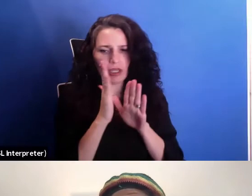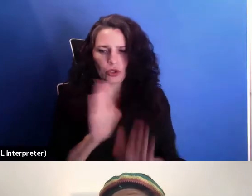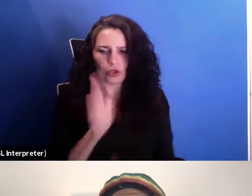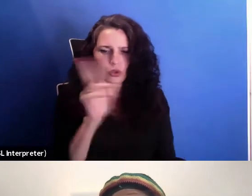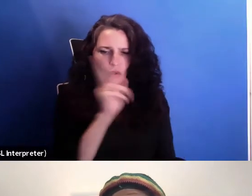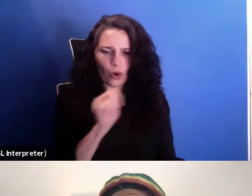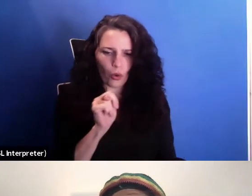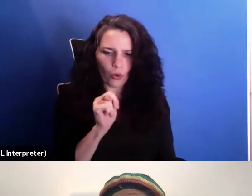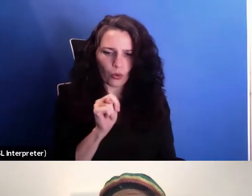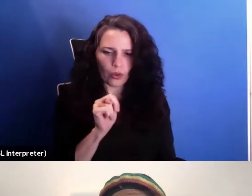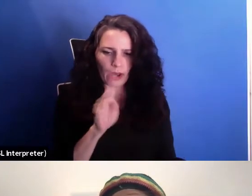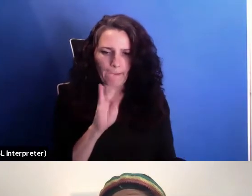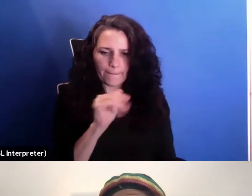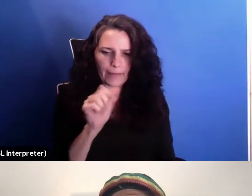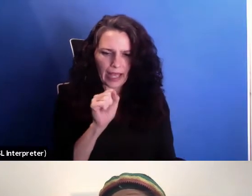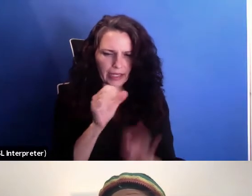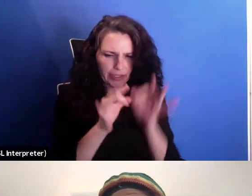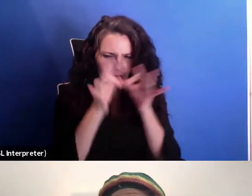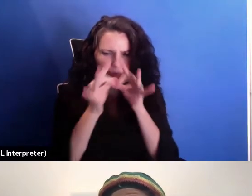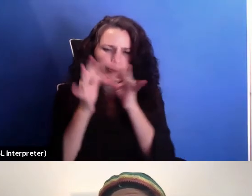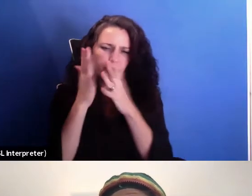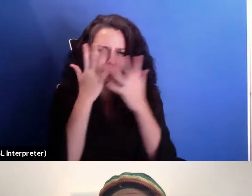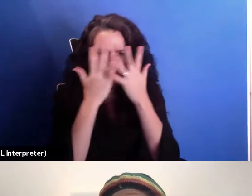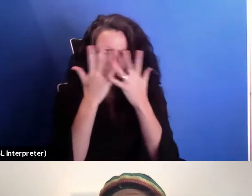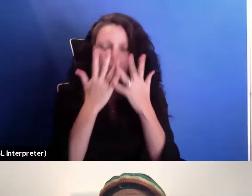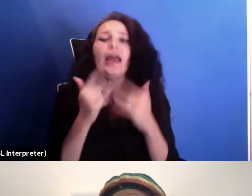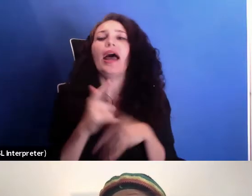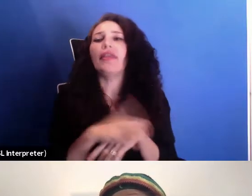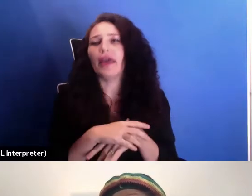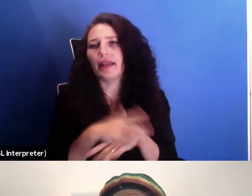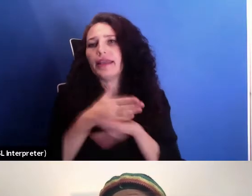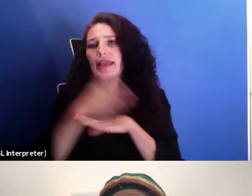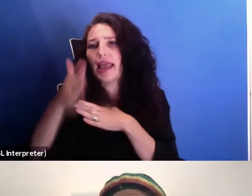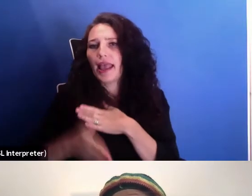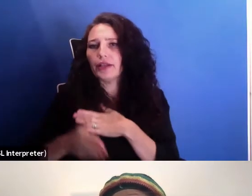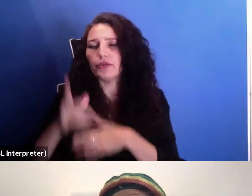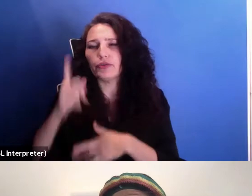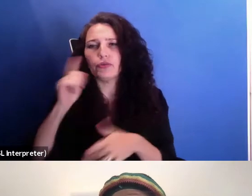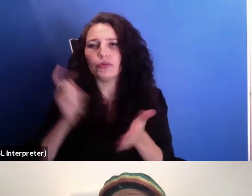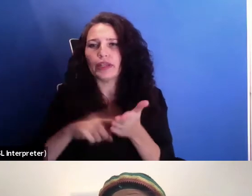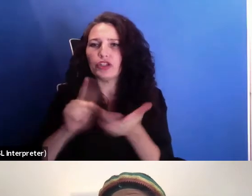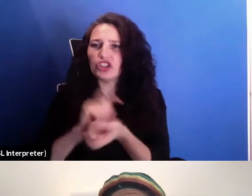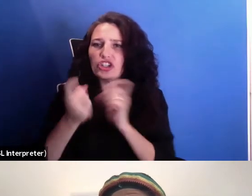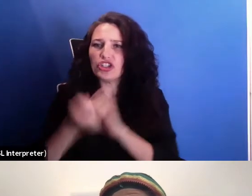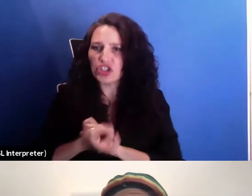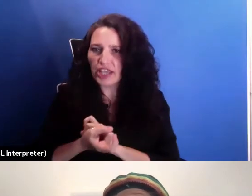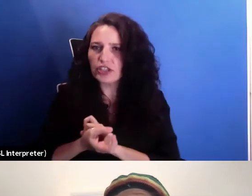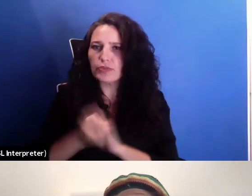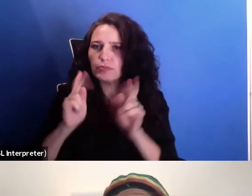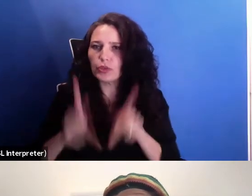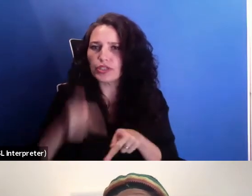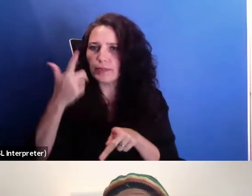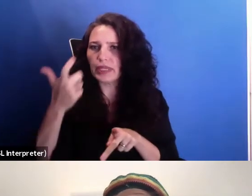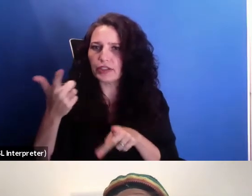realized they were a changed person and then go on the surf historical journey. And I don't know that we could have effectively navigated that,